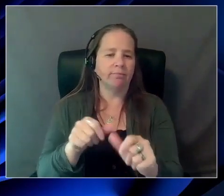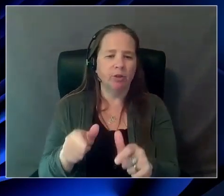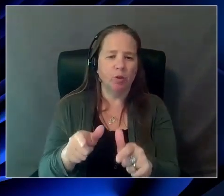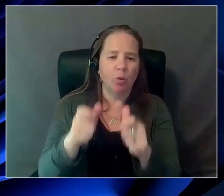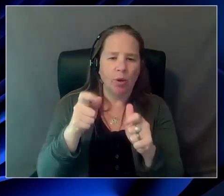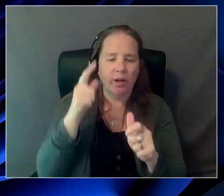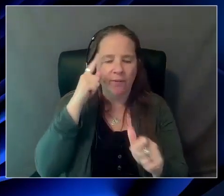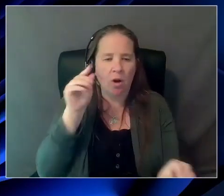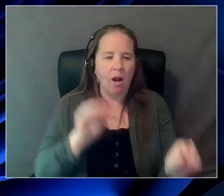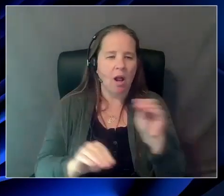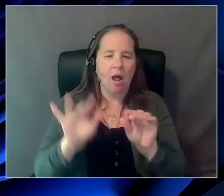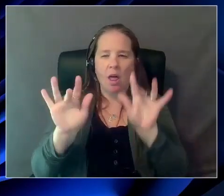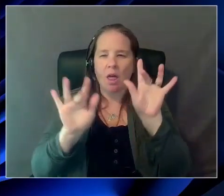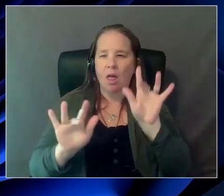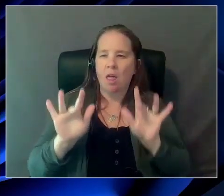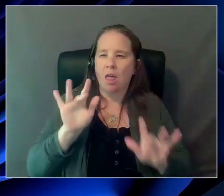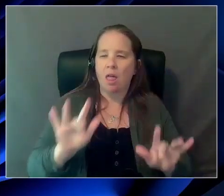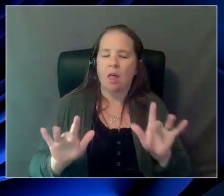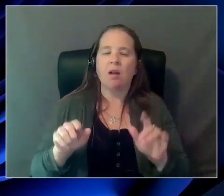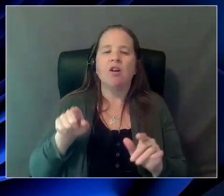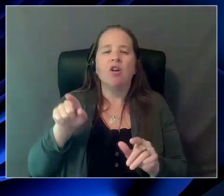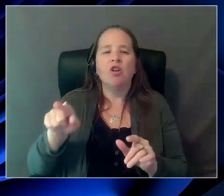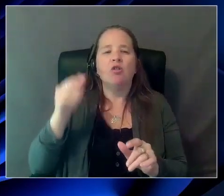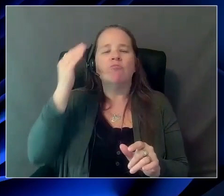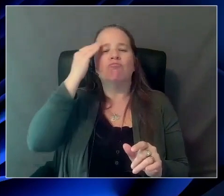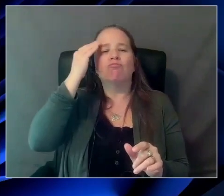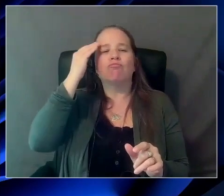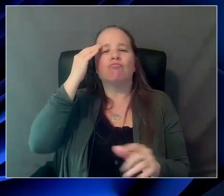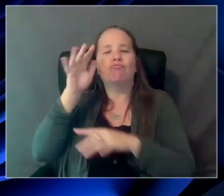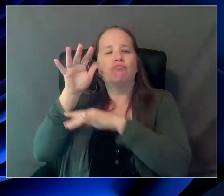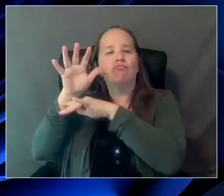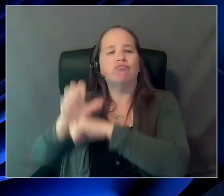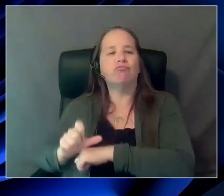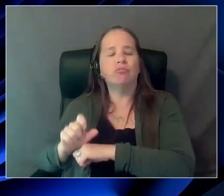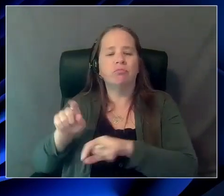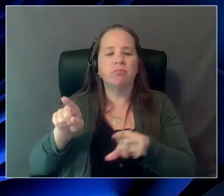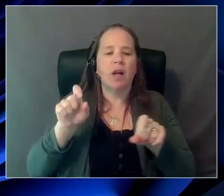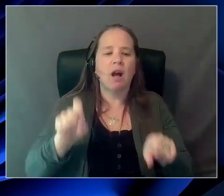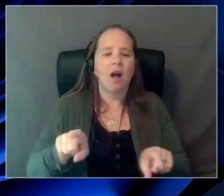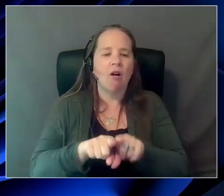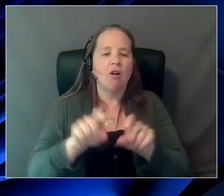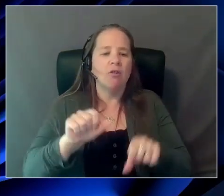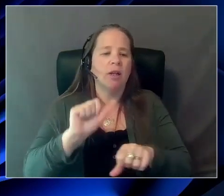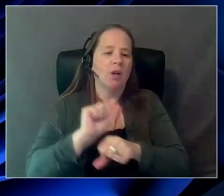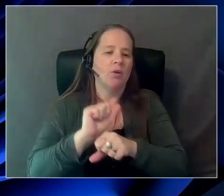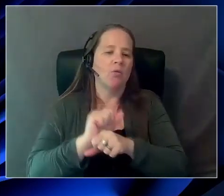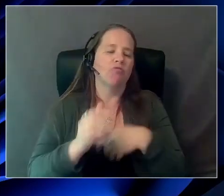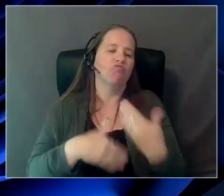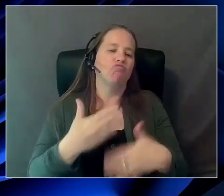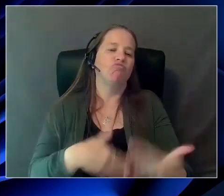for you to move around, as in ways that are familiar and it will help you work more quickly. Today,